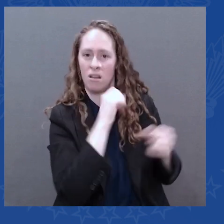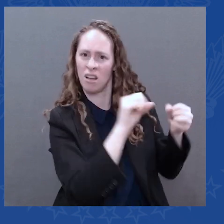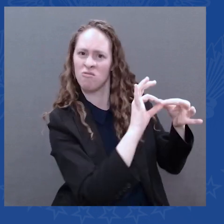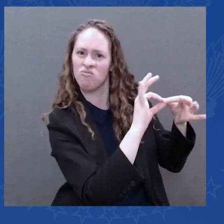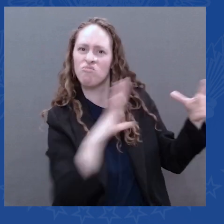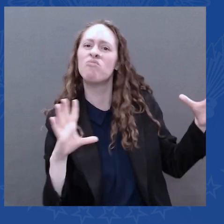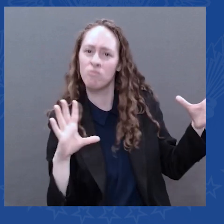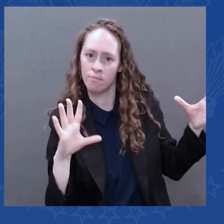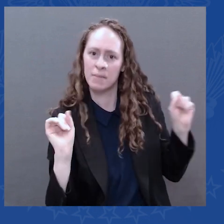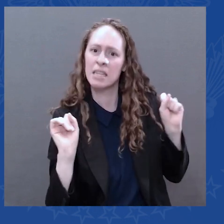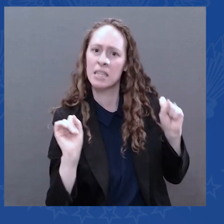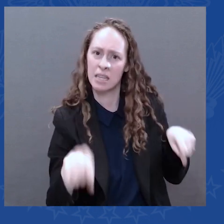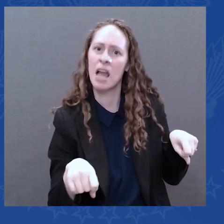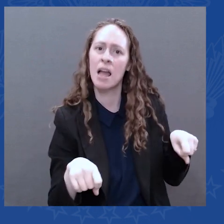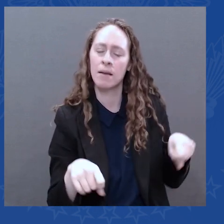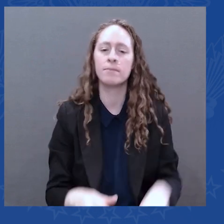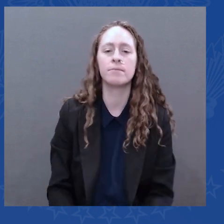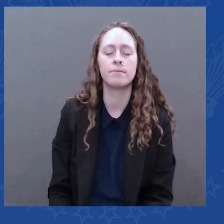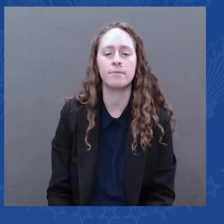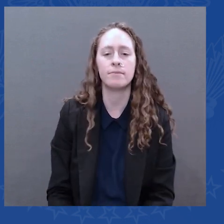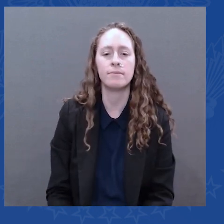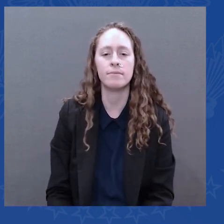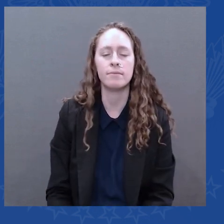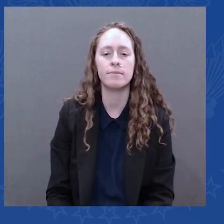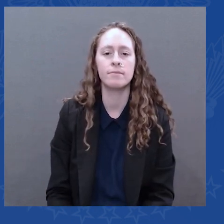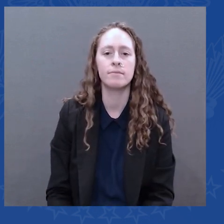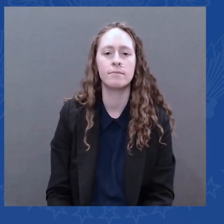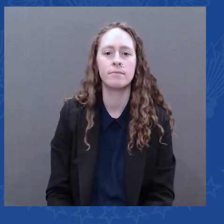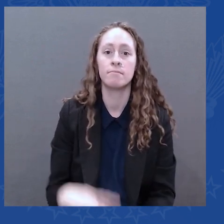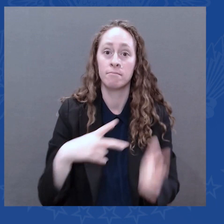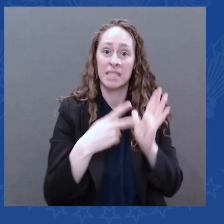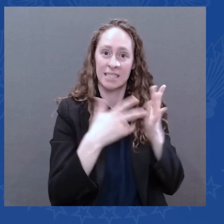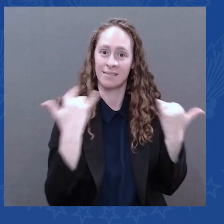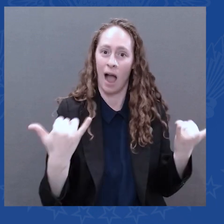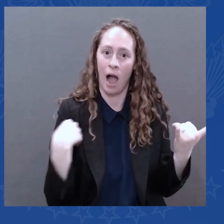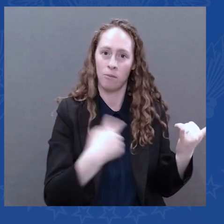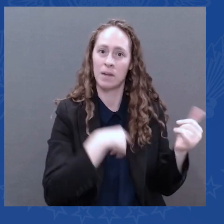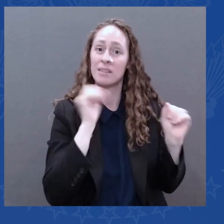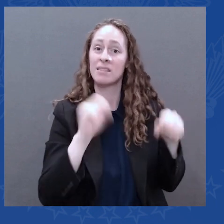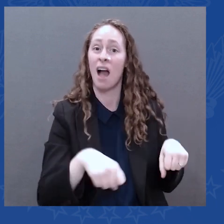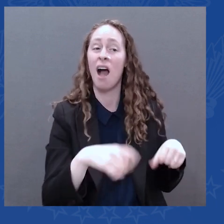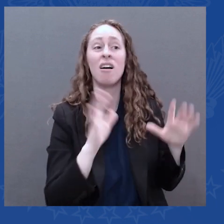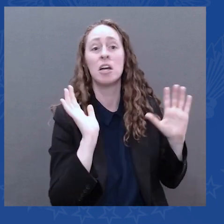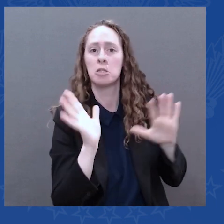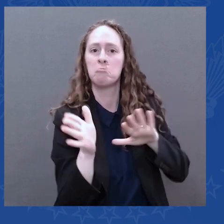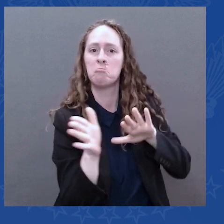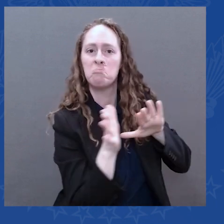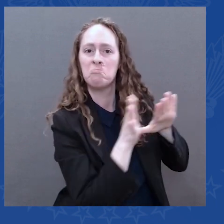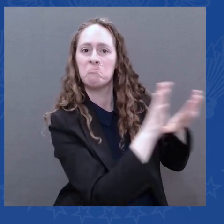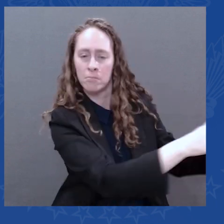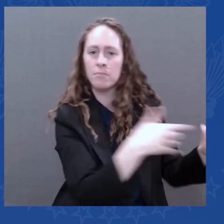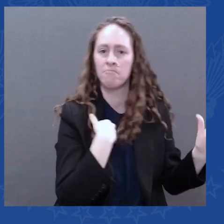on track now to diversify away from Russian gas and towards our friends' and partners' reliable